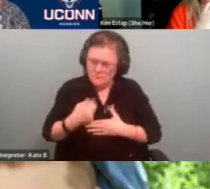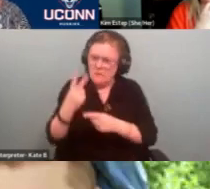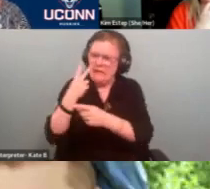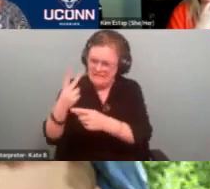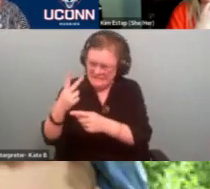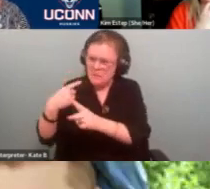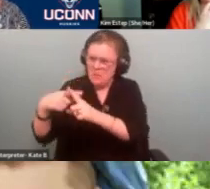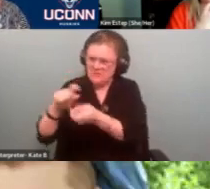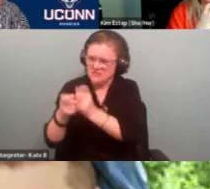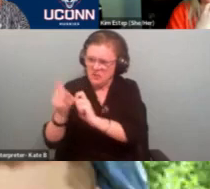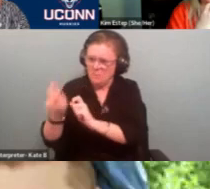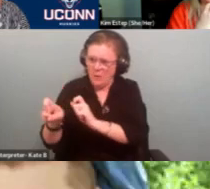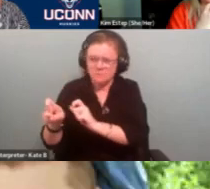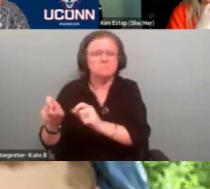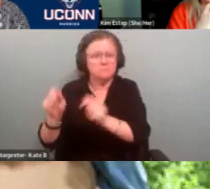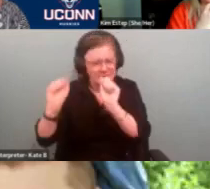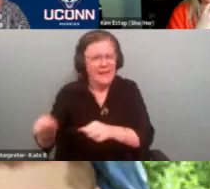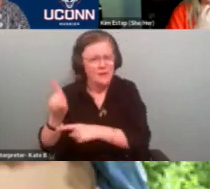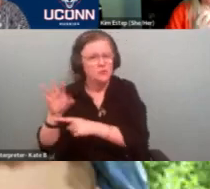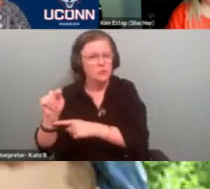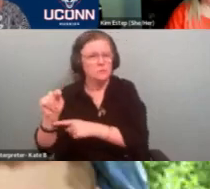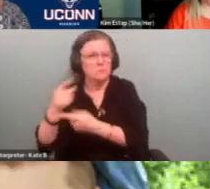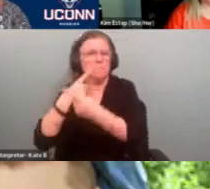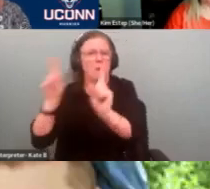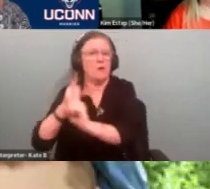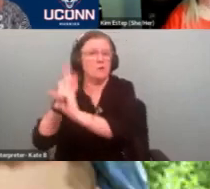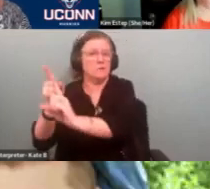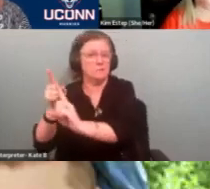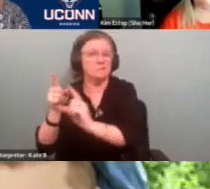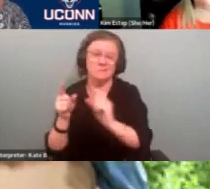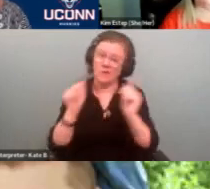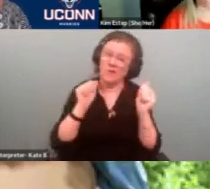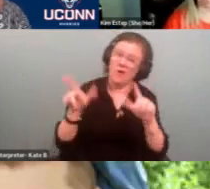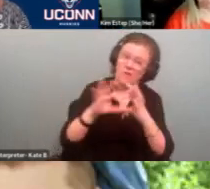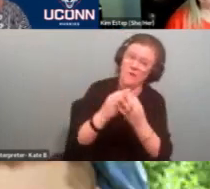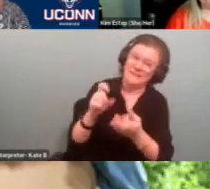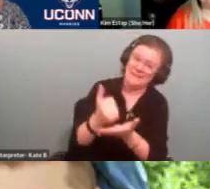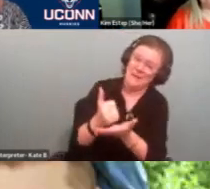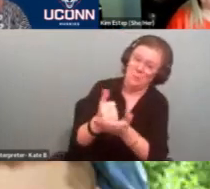their goals. All youth and families need a little help sometimes a little hope, and